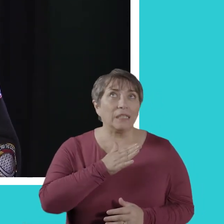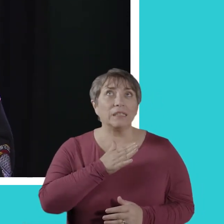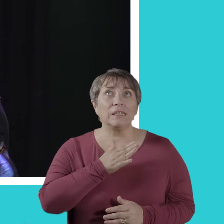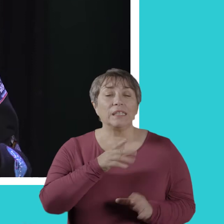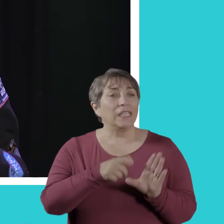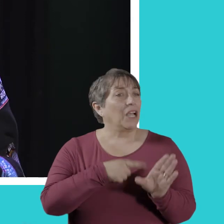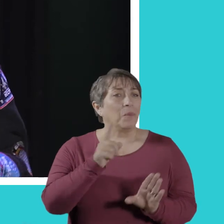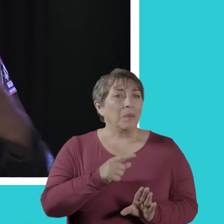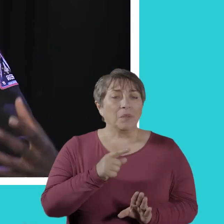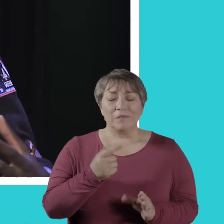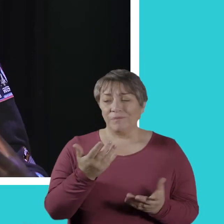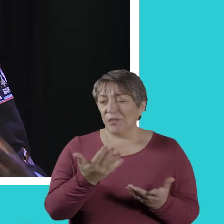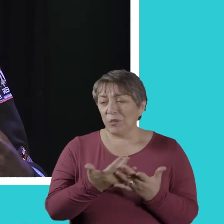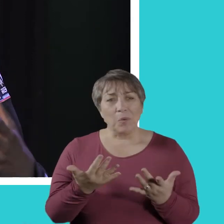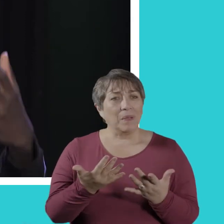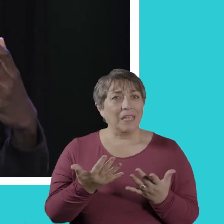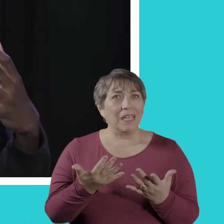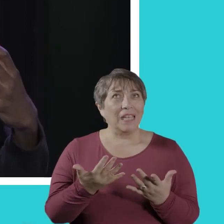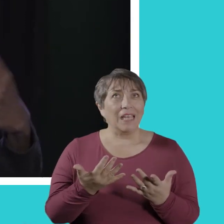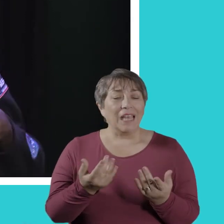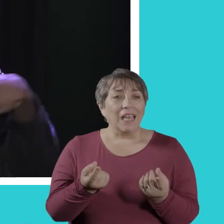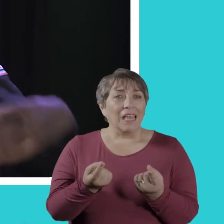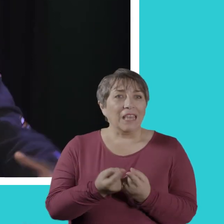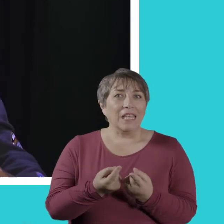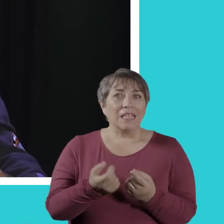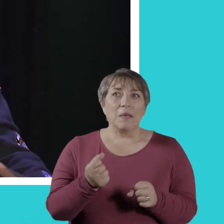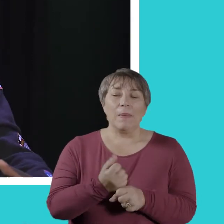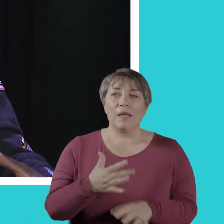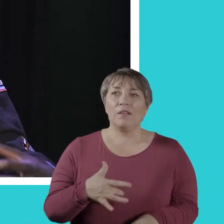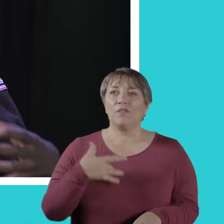which causes us to have impostor syndrome which causes us to have to code switch because